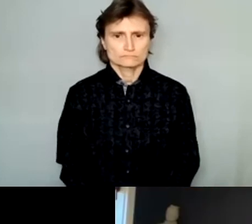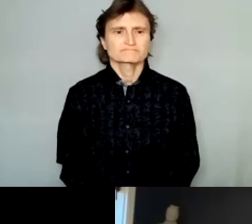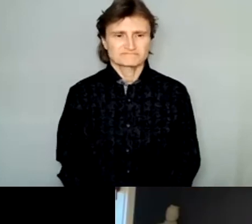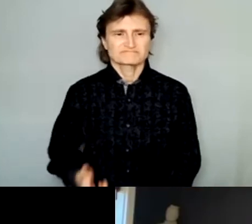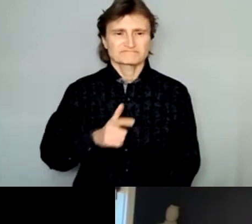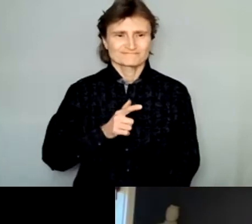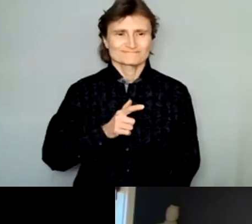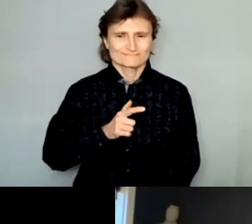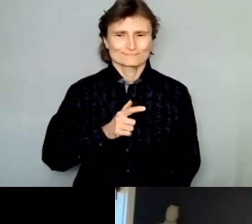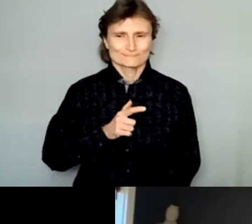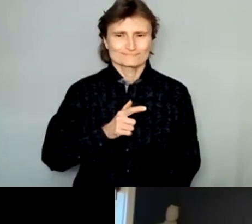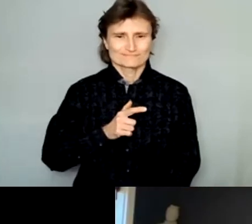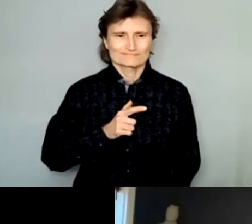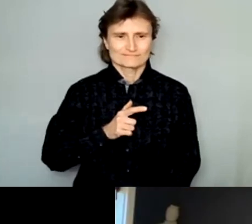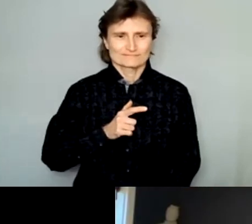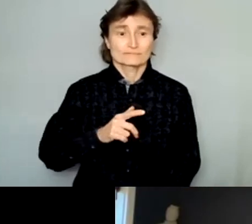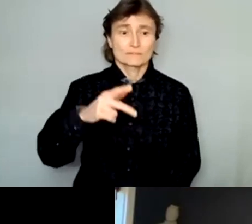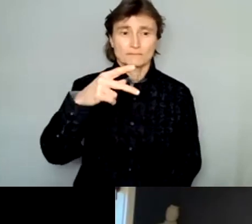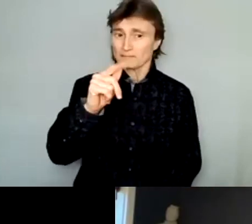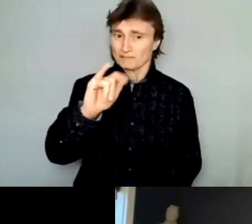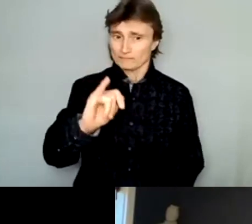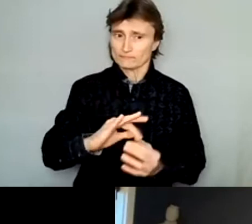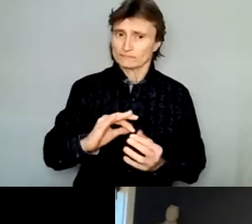Many thanks, Sable.